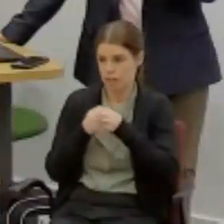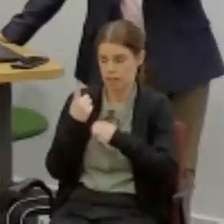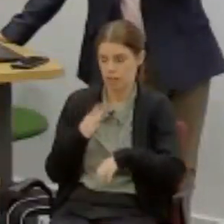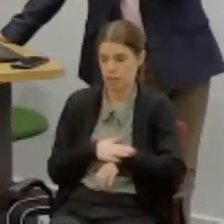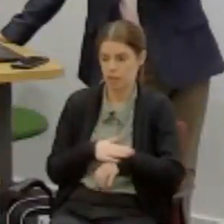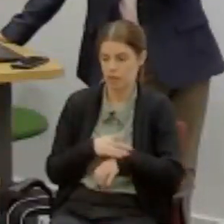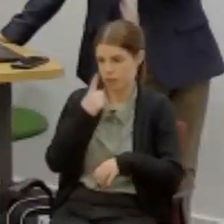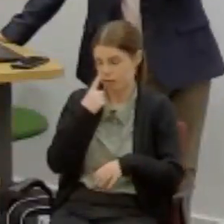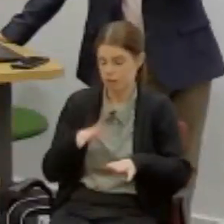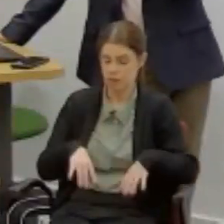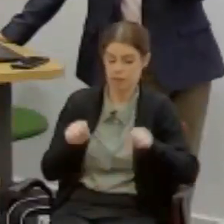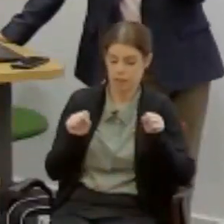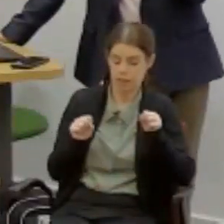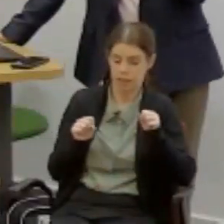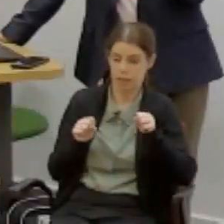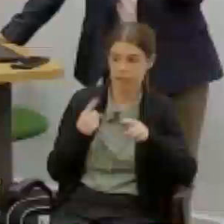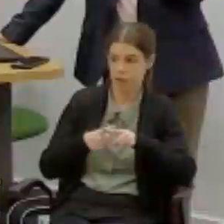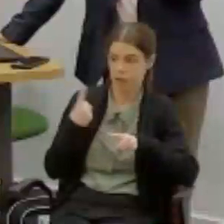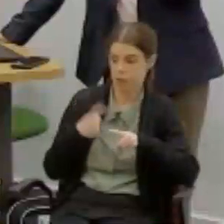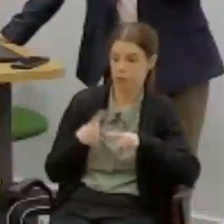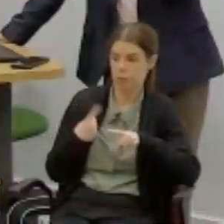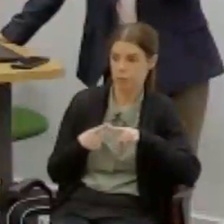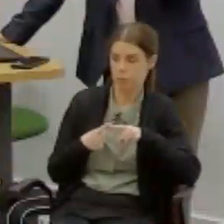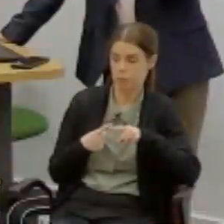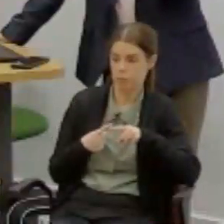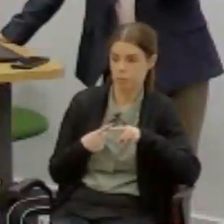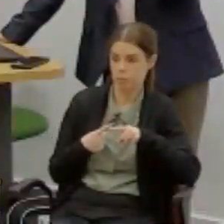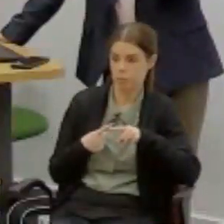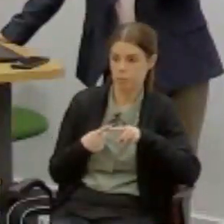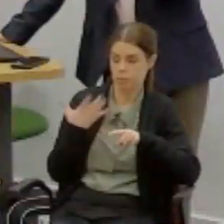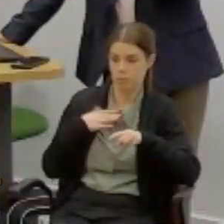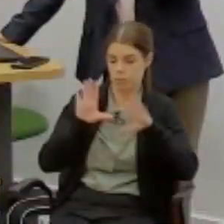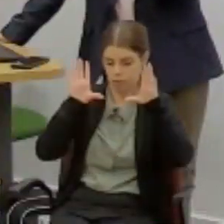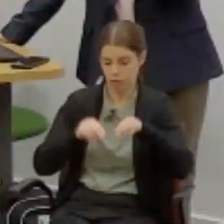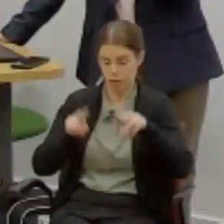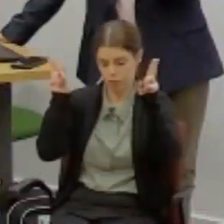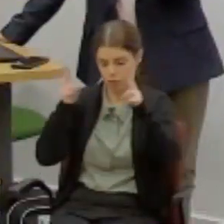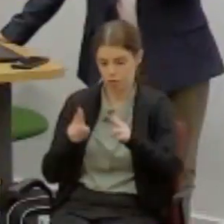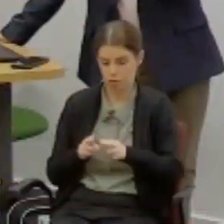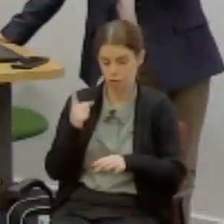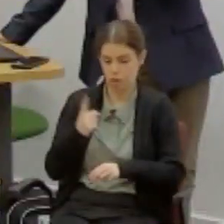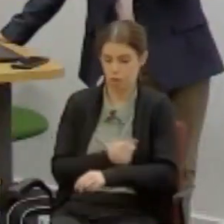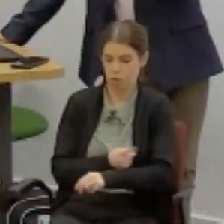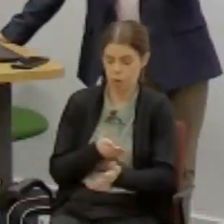so, we can start very quickly getting rid of as much of that necessary stuff during the week.